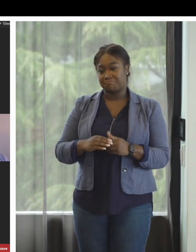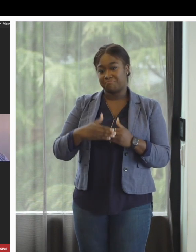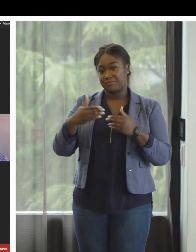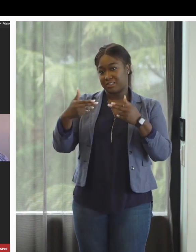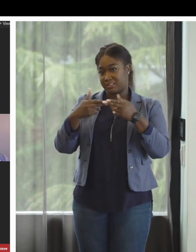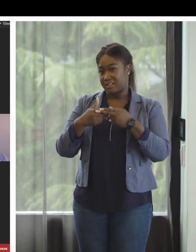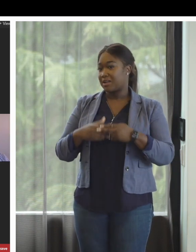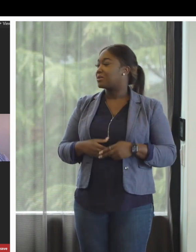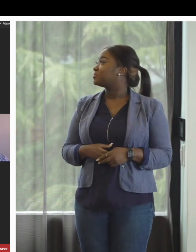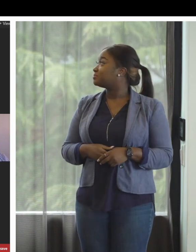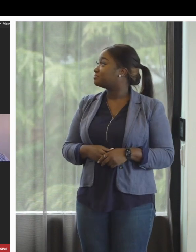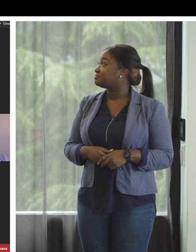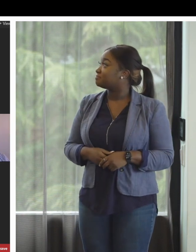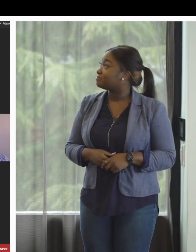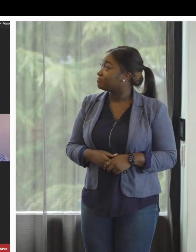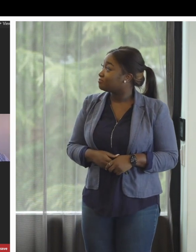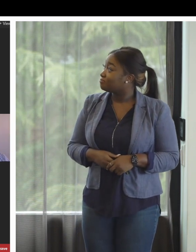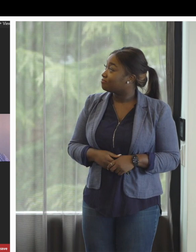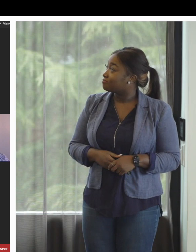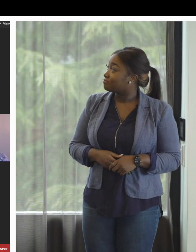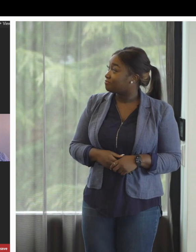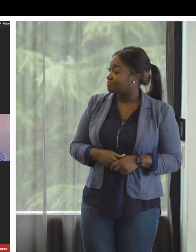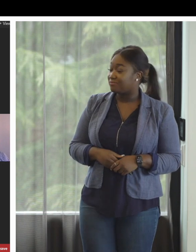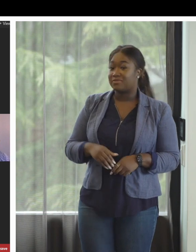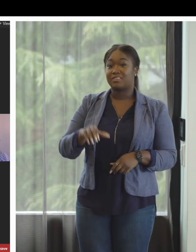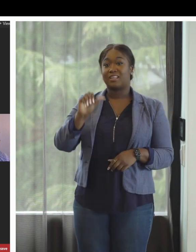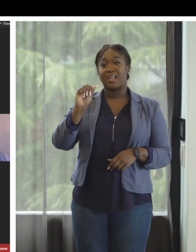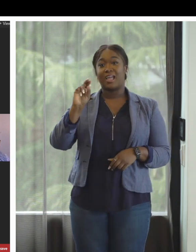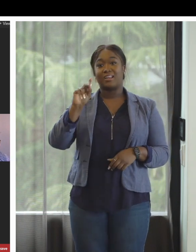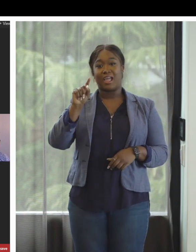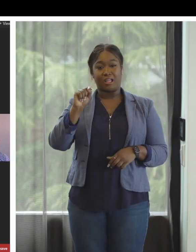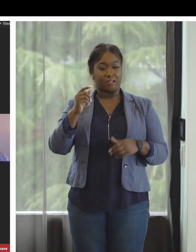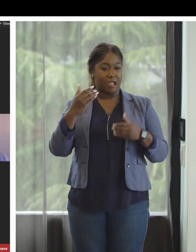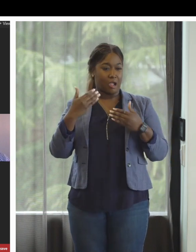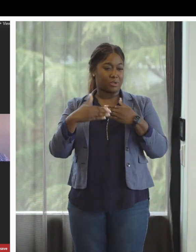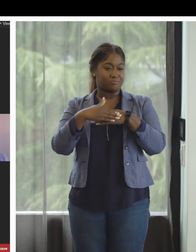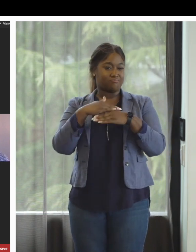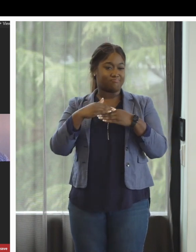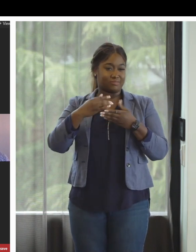Slide. Anat already touched on this. . I work for Shared Use Mobility